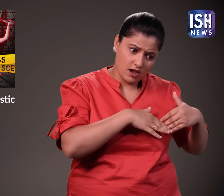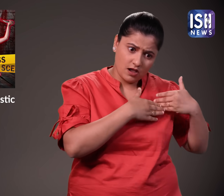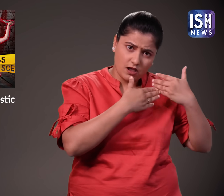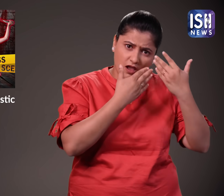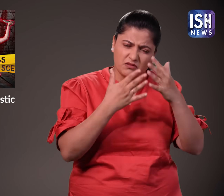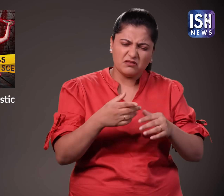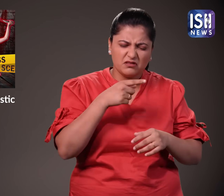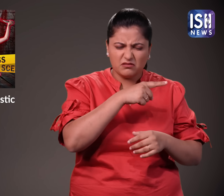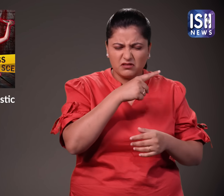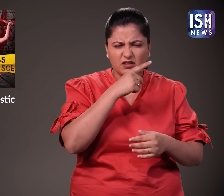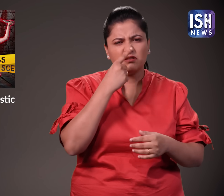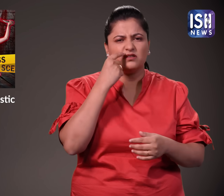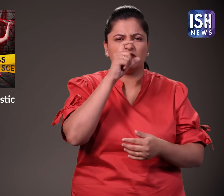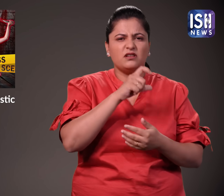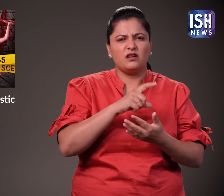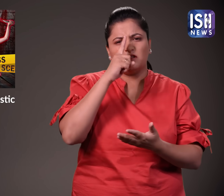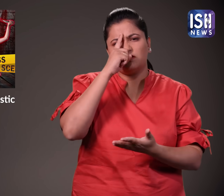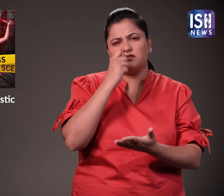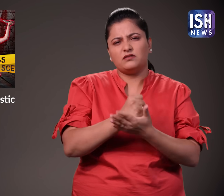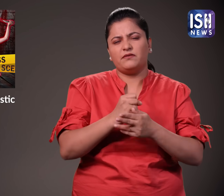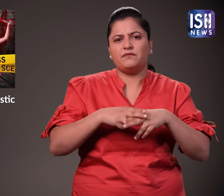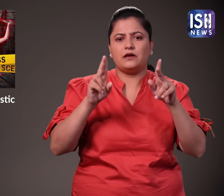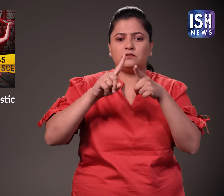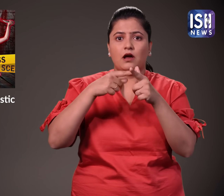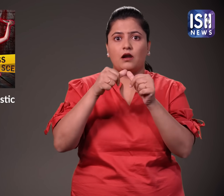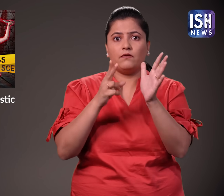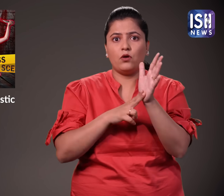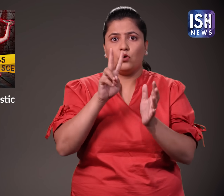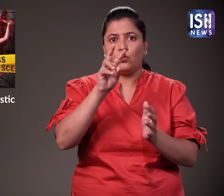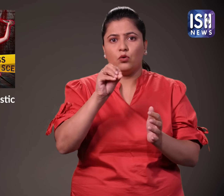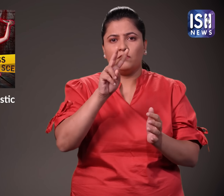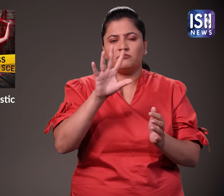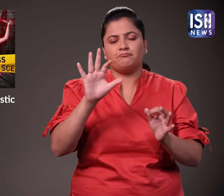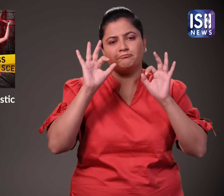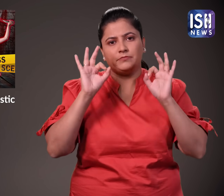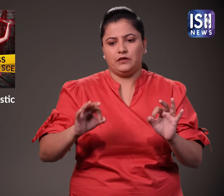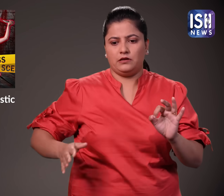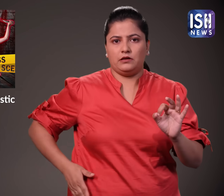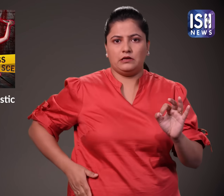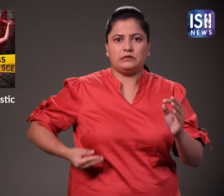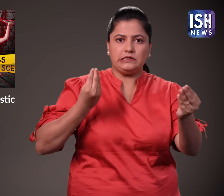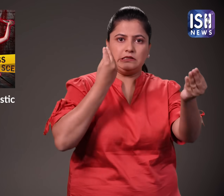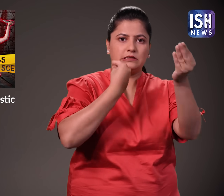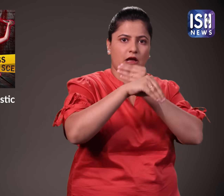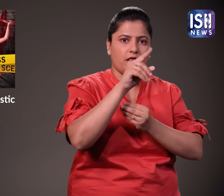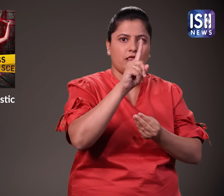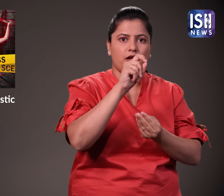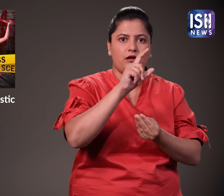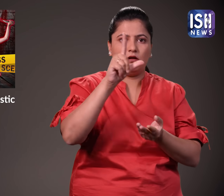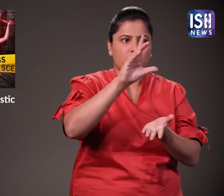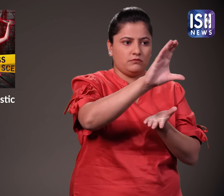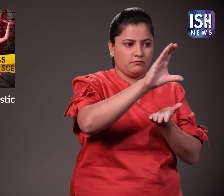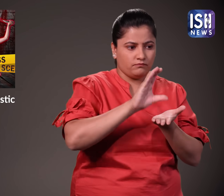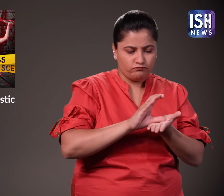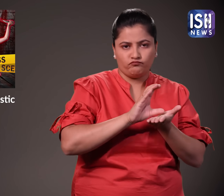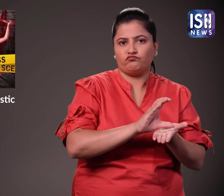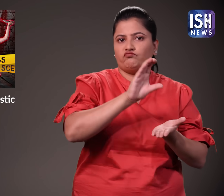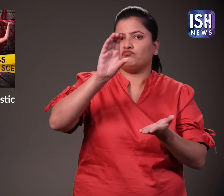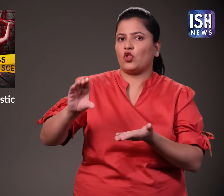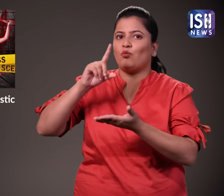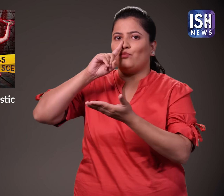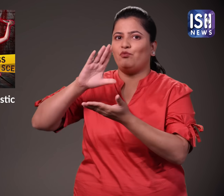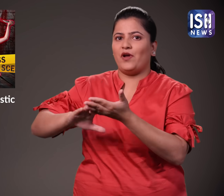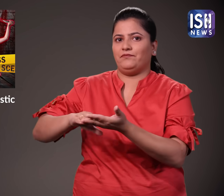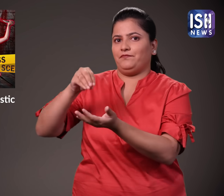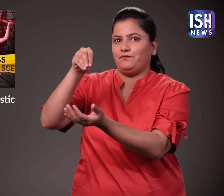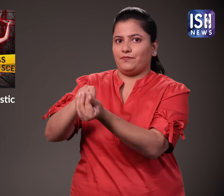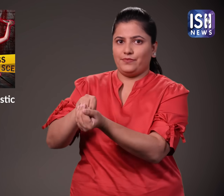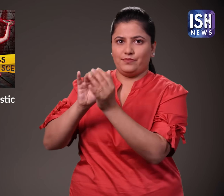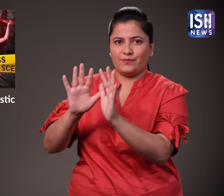He eventually agreed and sold his kidney in January 2025, giving ₹10 lakh to his wife.